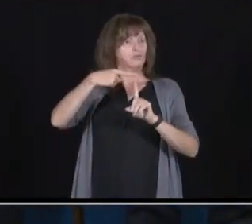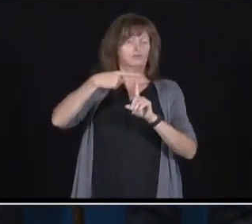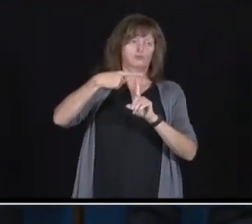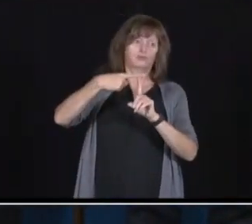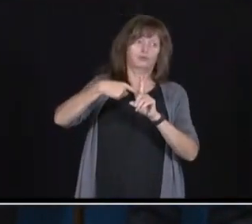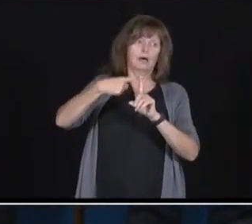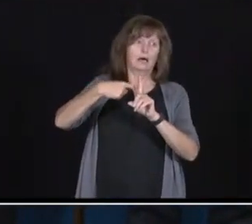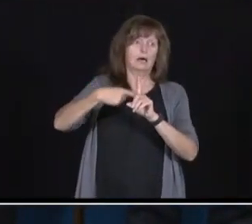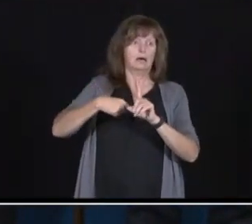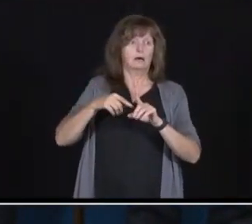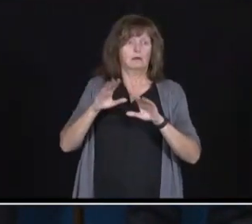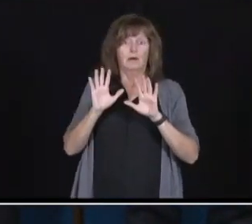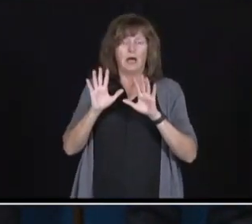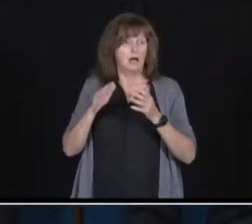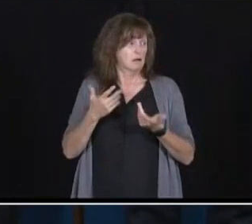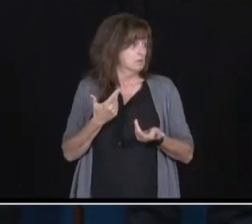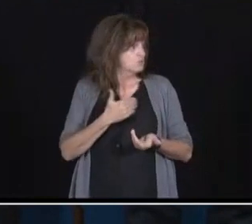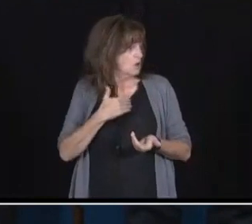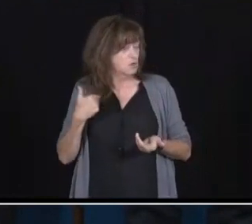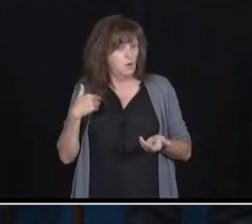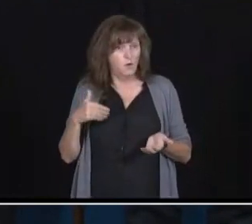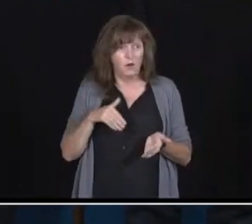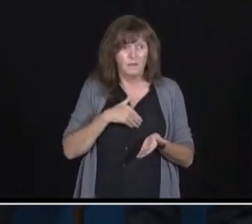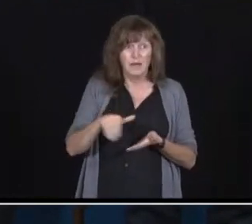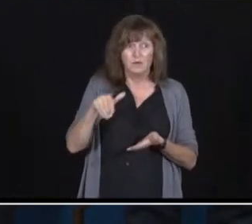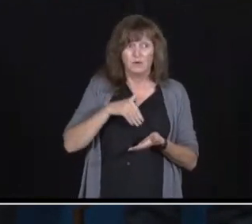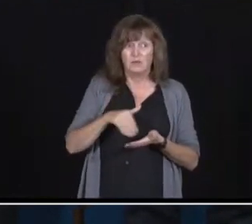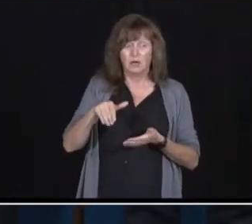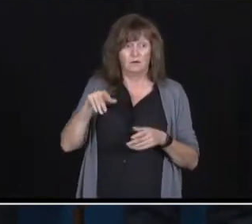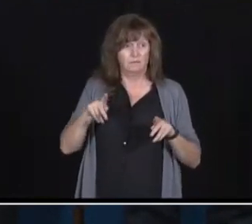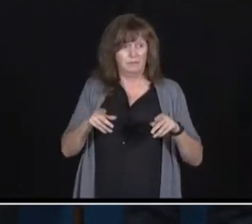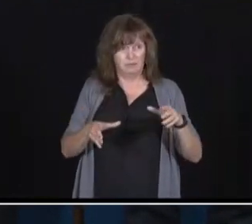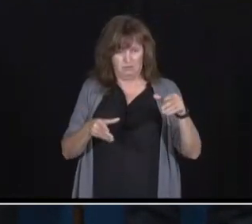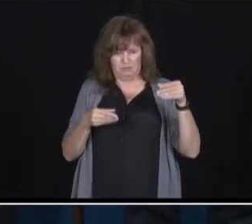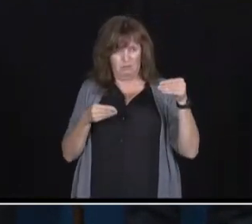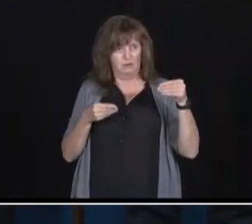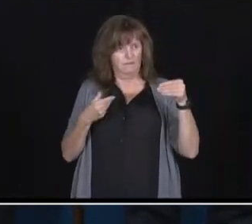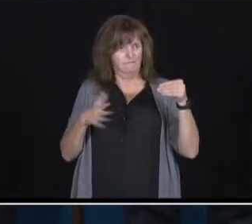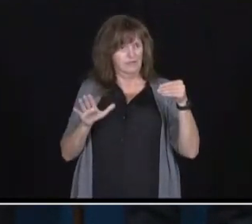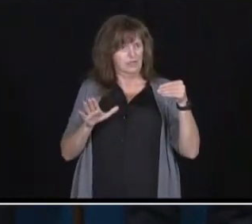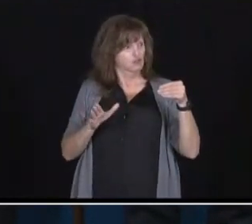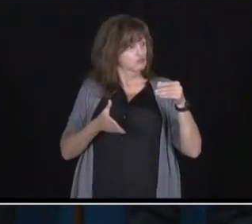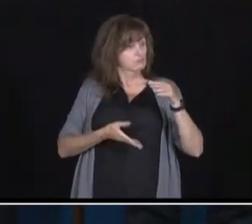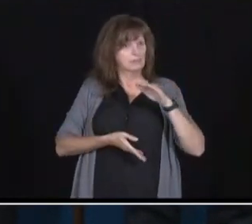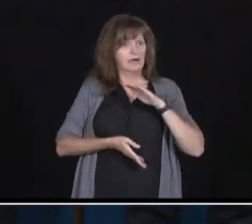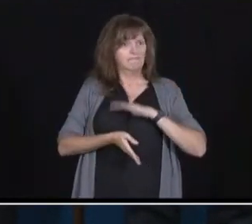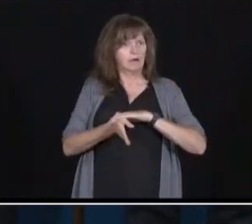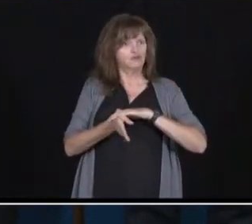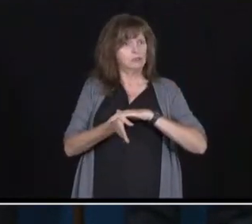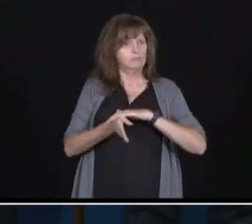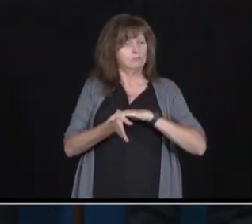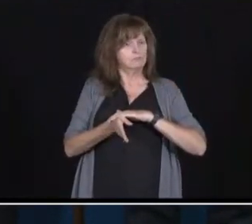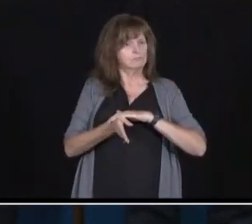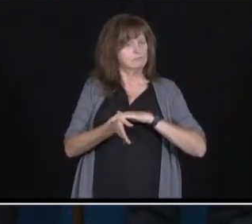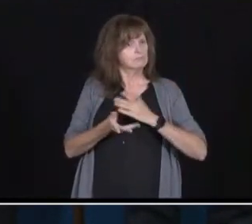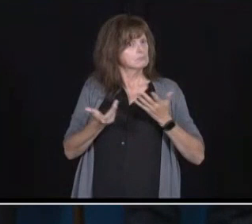September rent is due in just a few days. And in Toronto alone, it is estimated that thousands of renters have already received addiction notices.